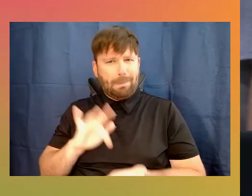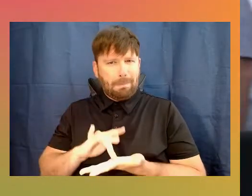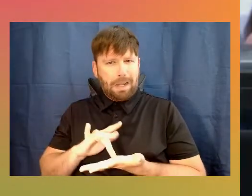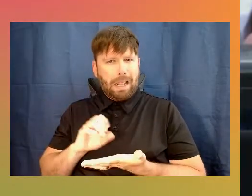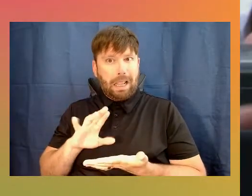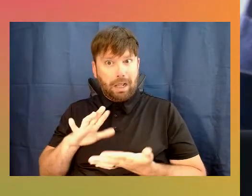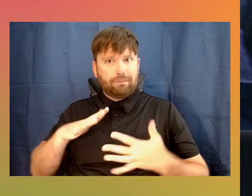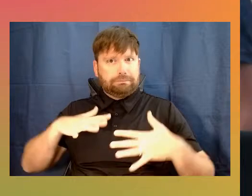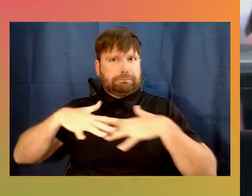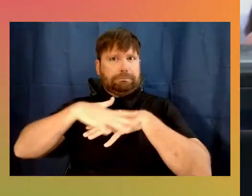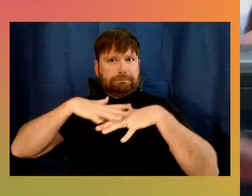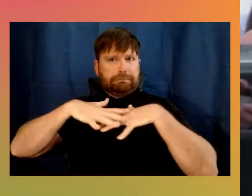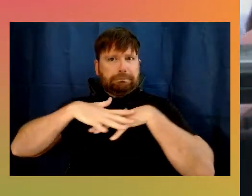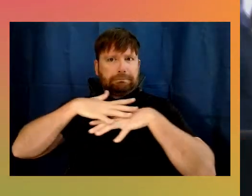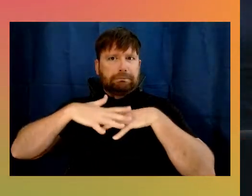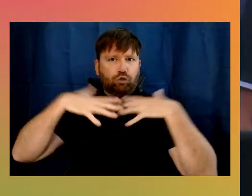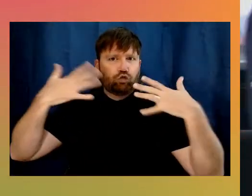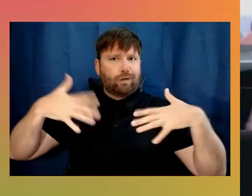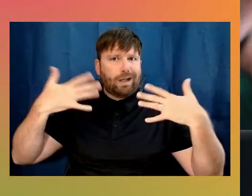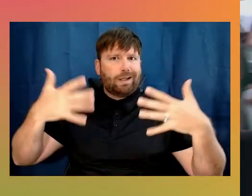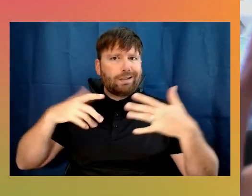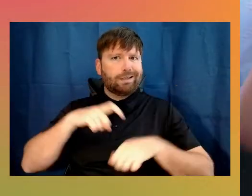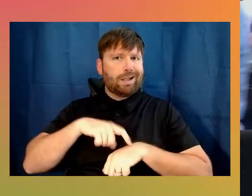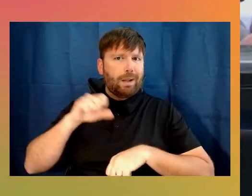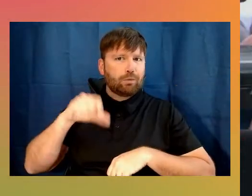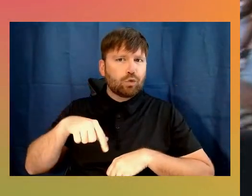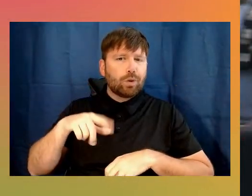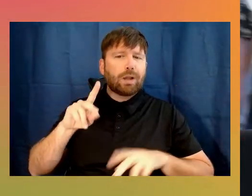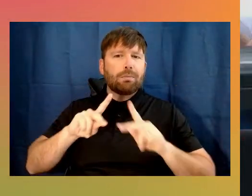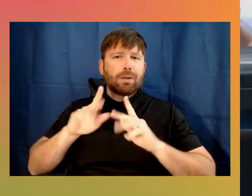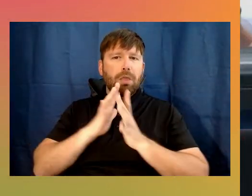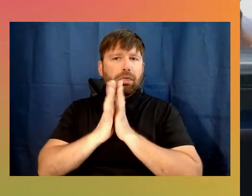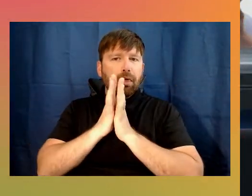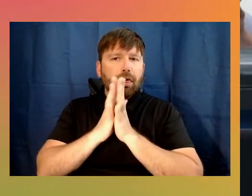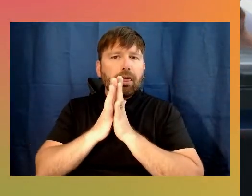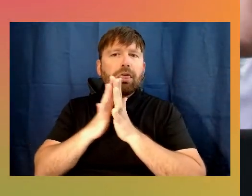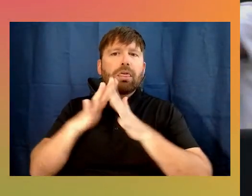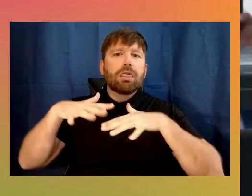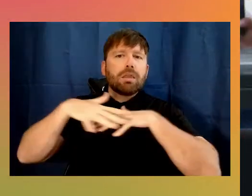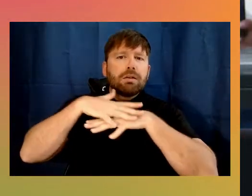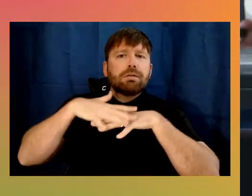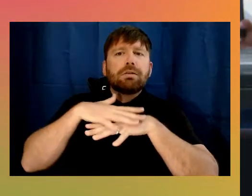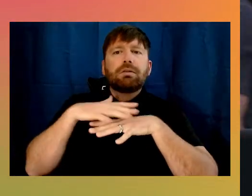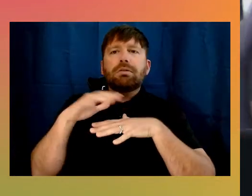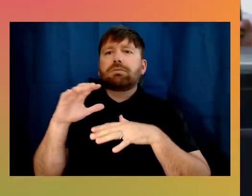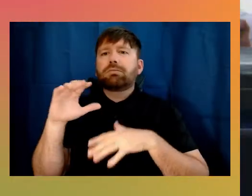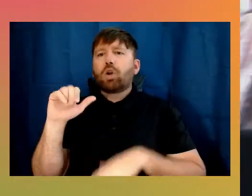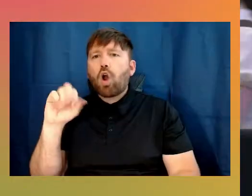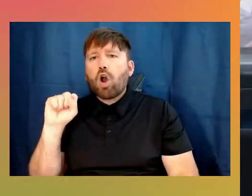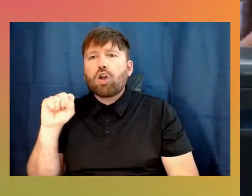SO IN THE MIDST OF CHAOS HERE,